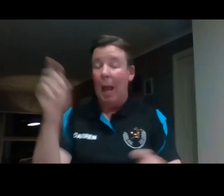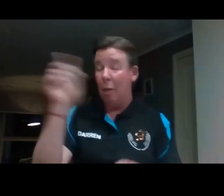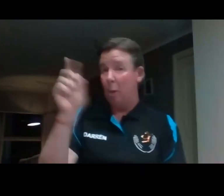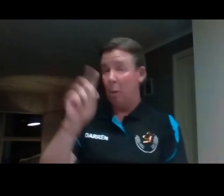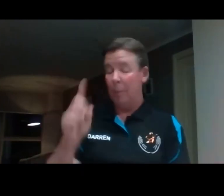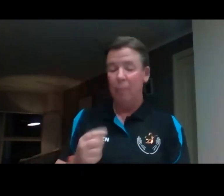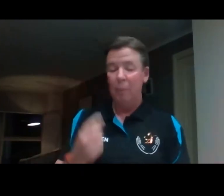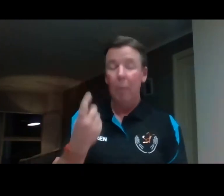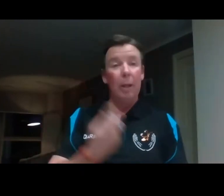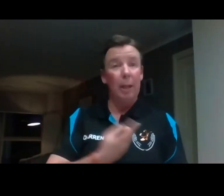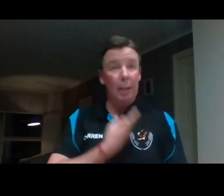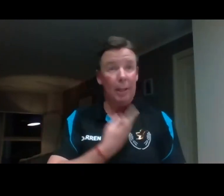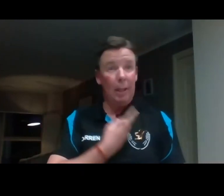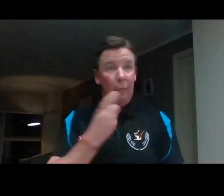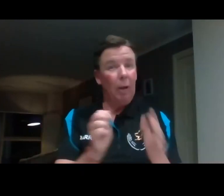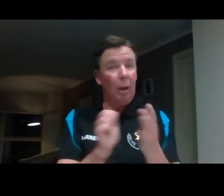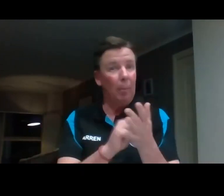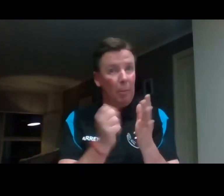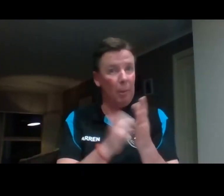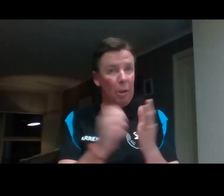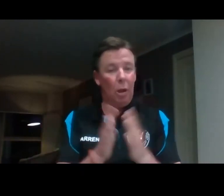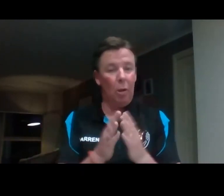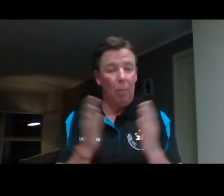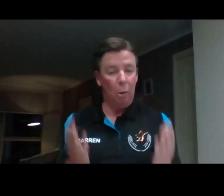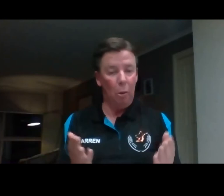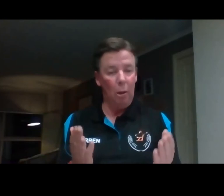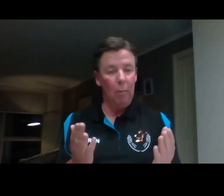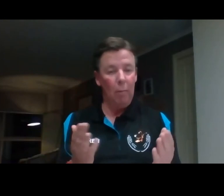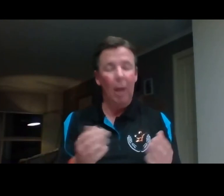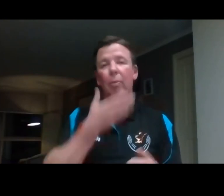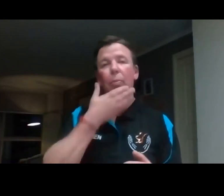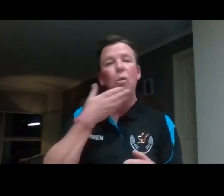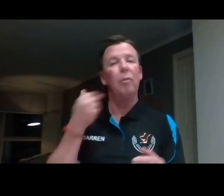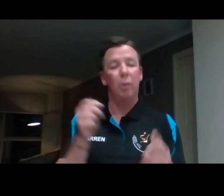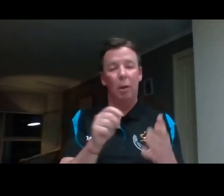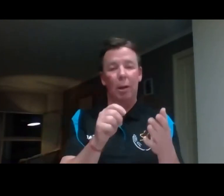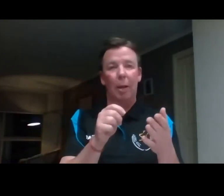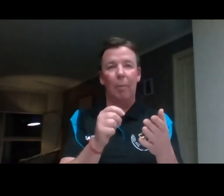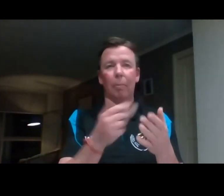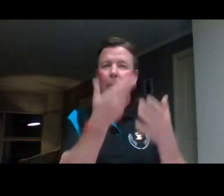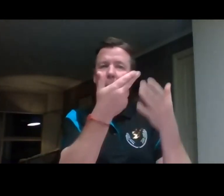teaching them would be good to have at home. So, I self-published a book - illustrated by an illustrator.